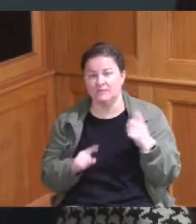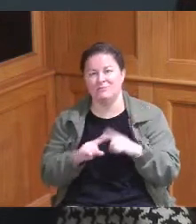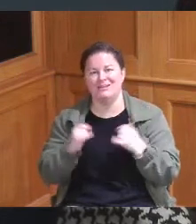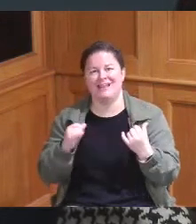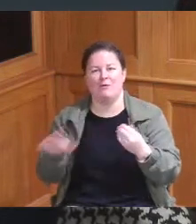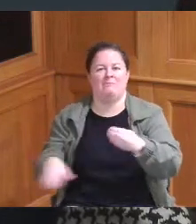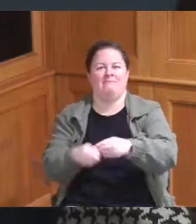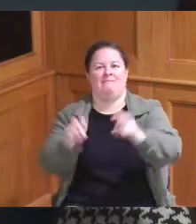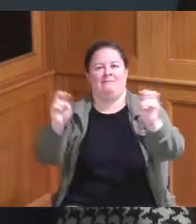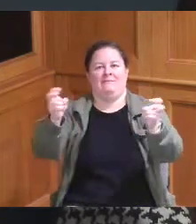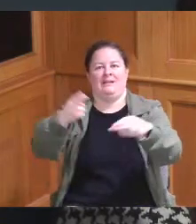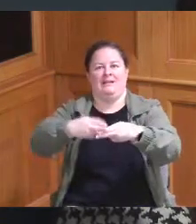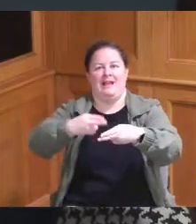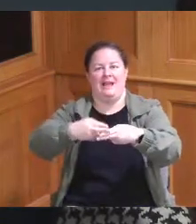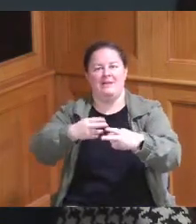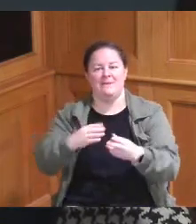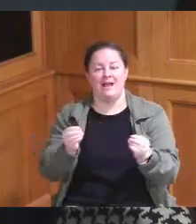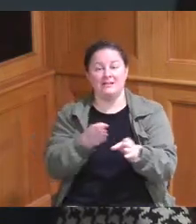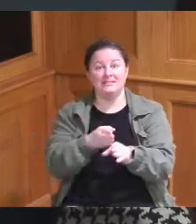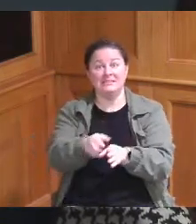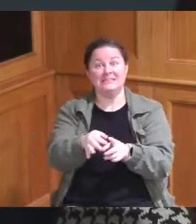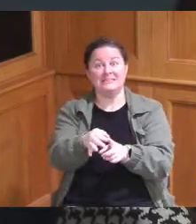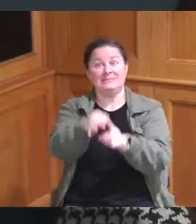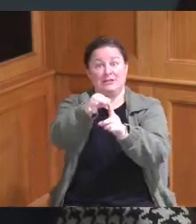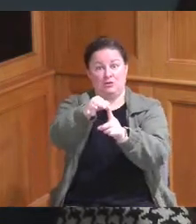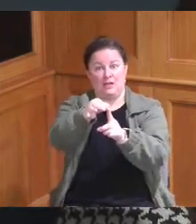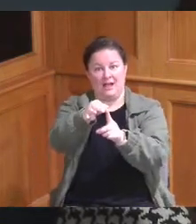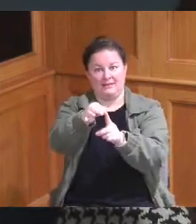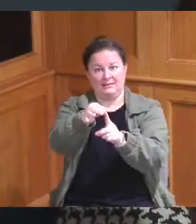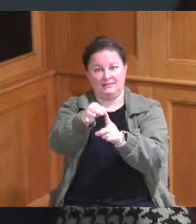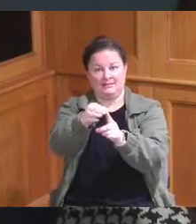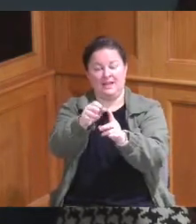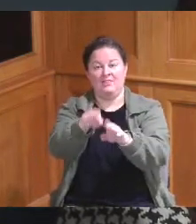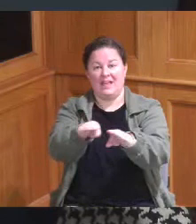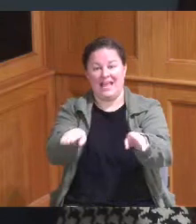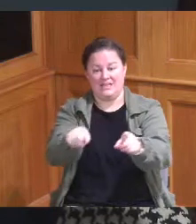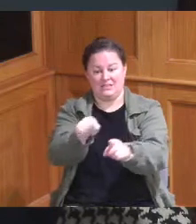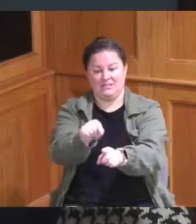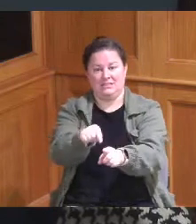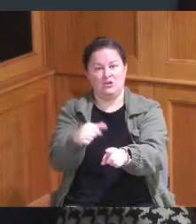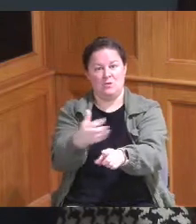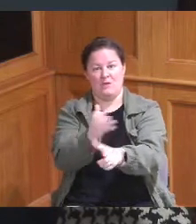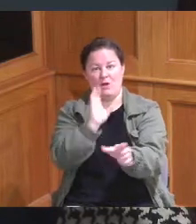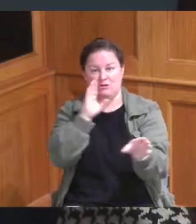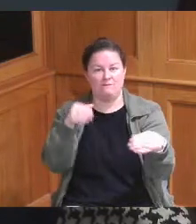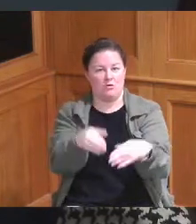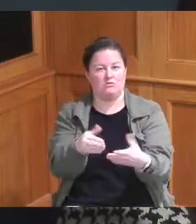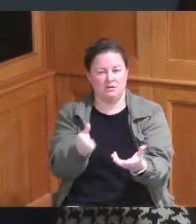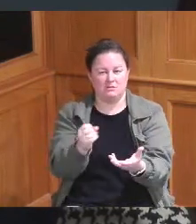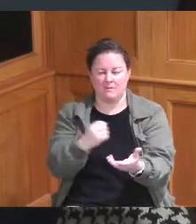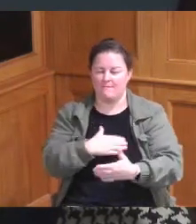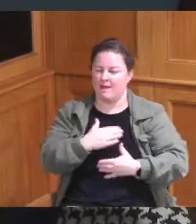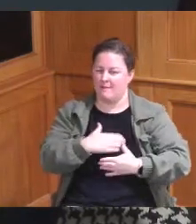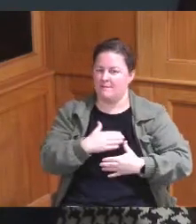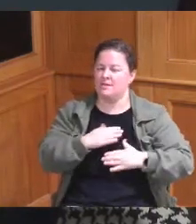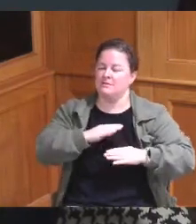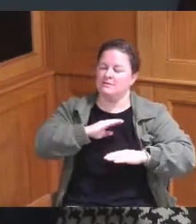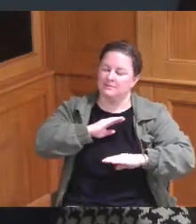and we specialize the children that we would be working with so I am just so grateful for this